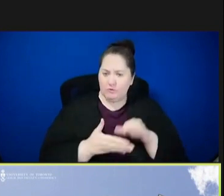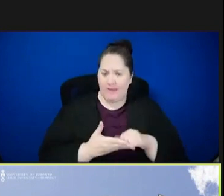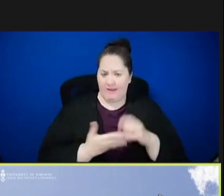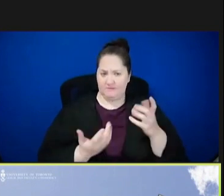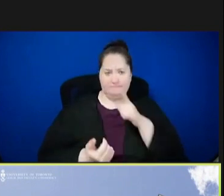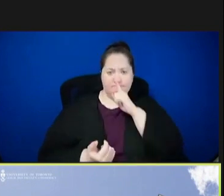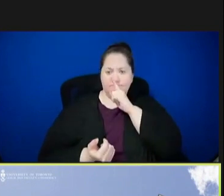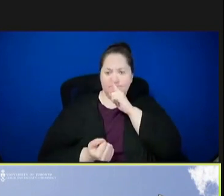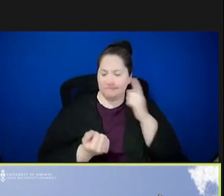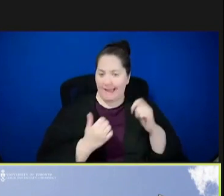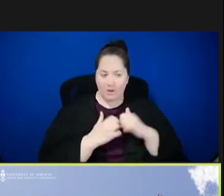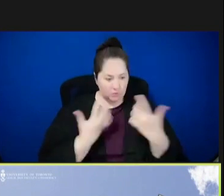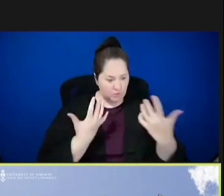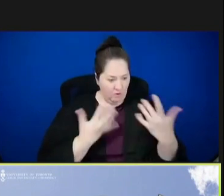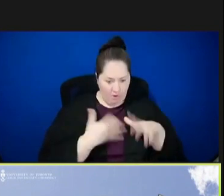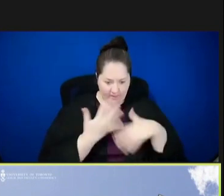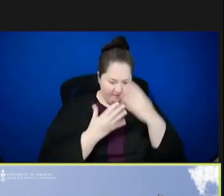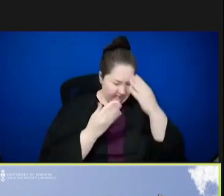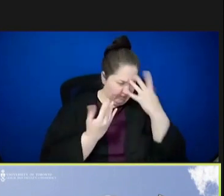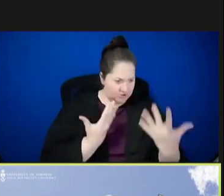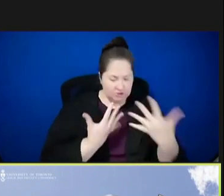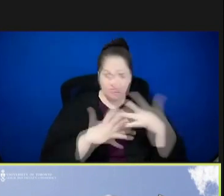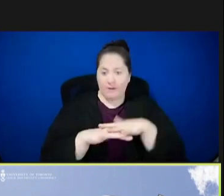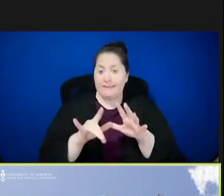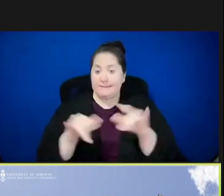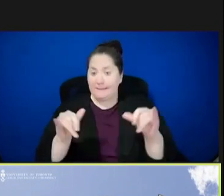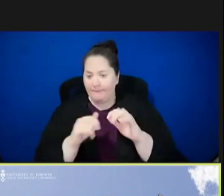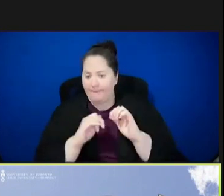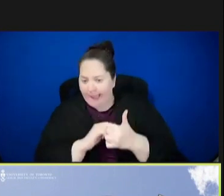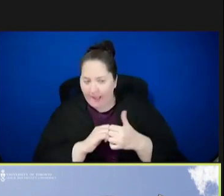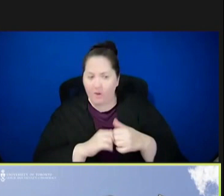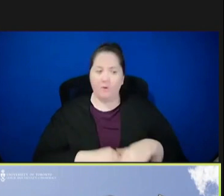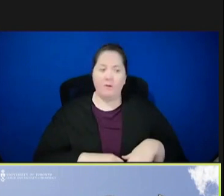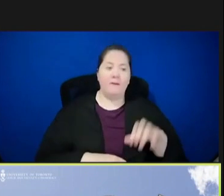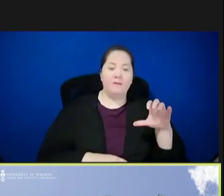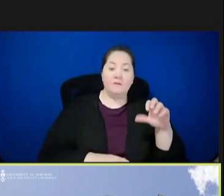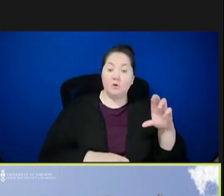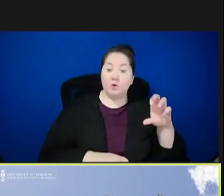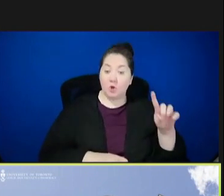you integrate all this information all at the same time, and the CARD system is what that is.